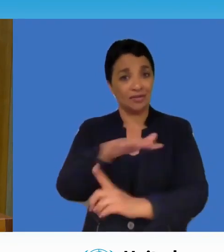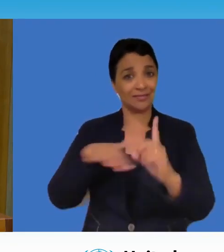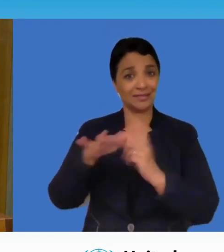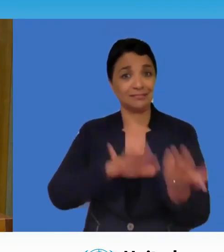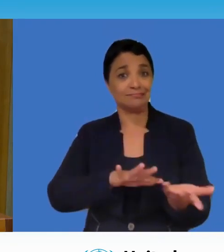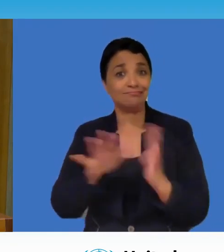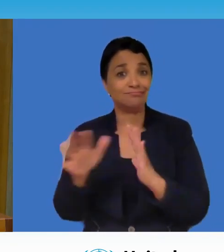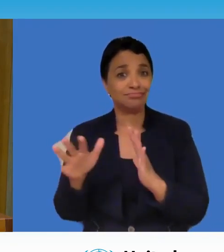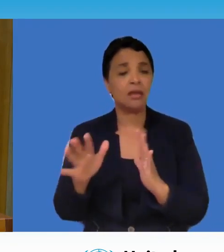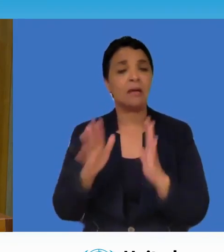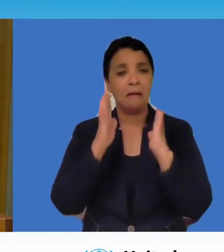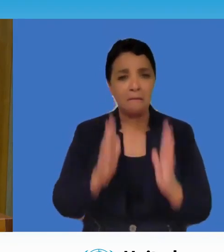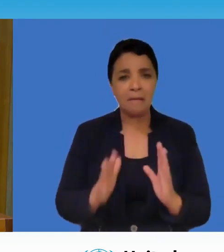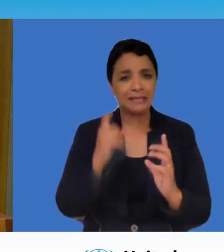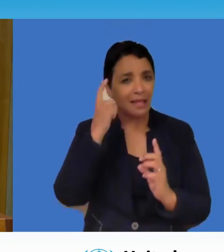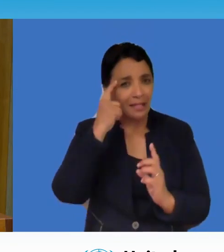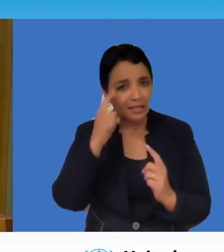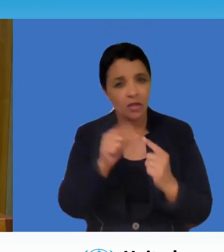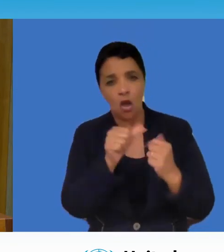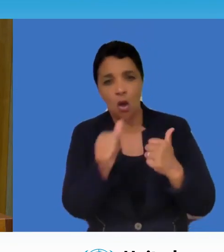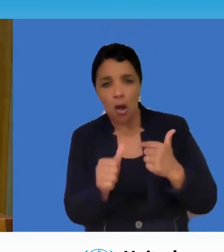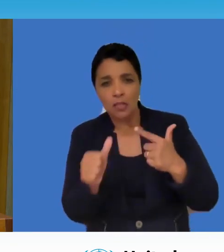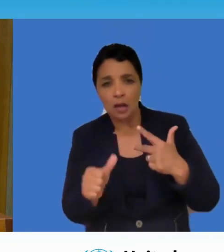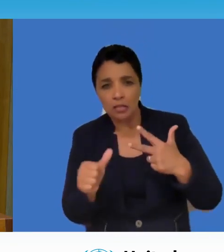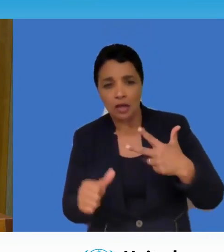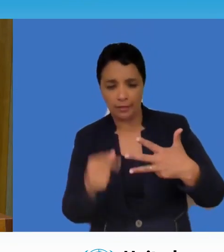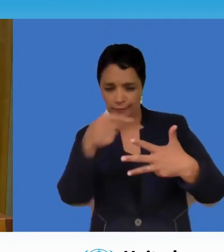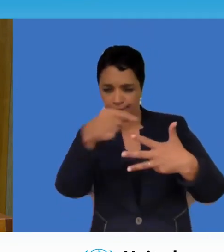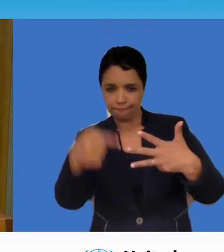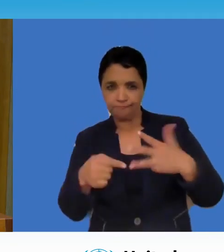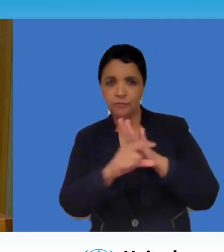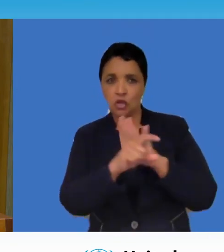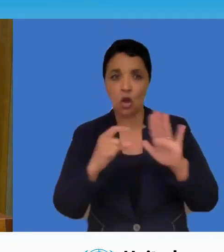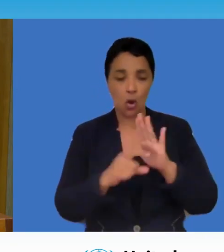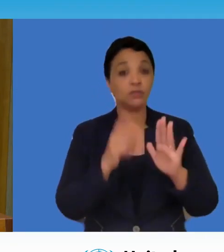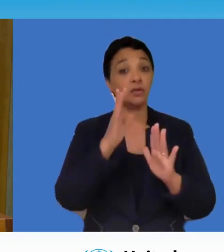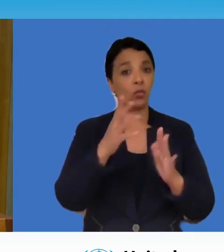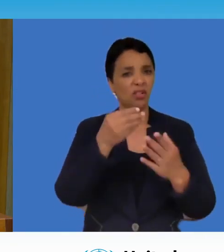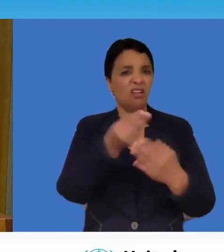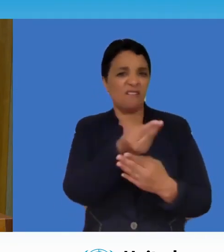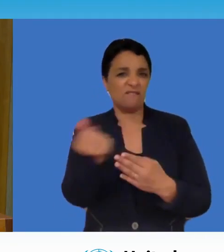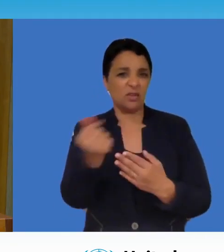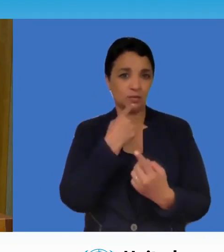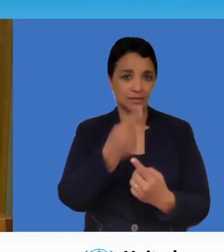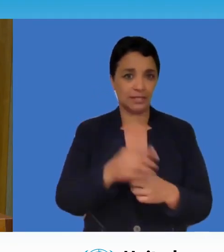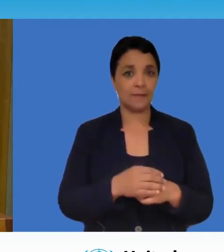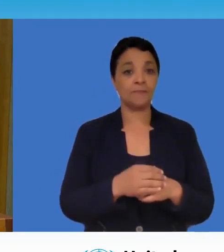settings we must also consider several other crucial articles allow me to run through a